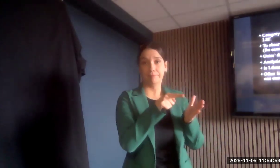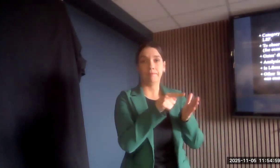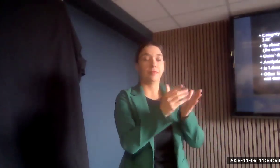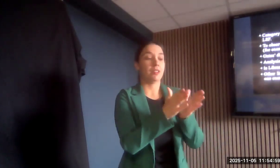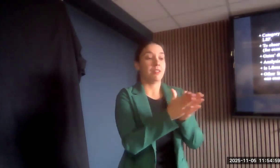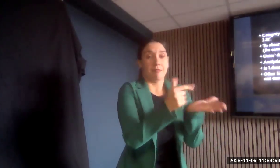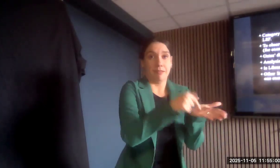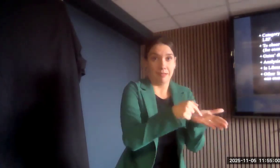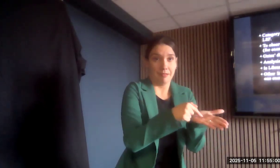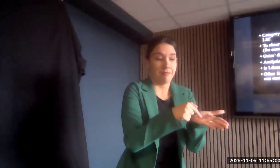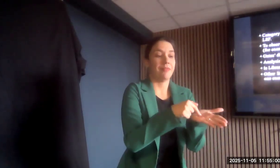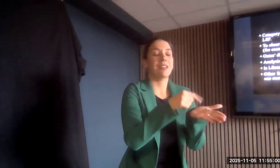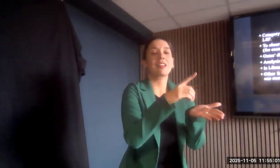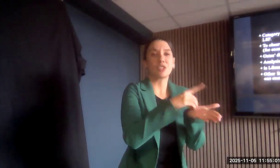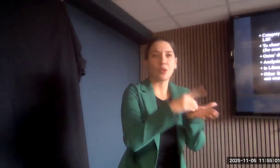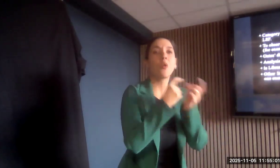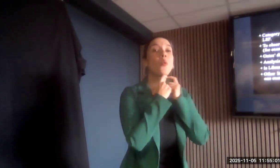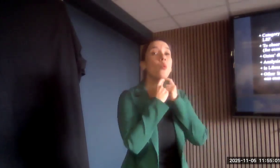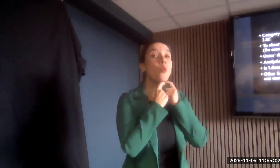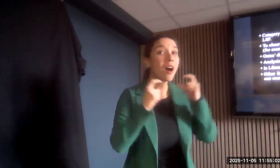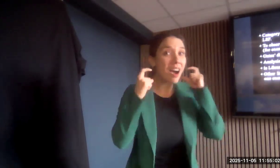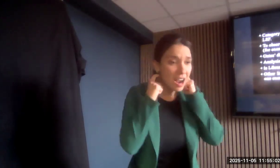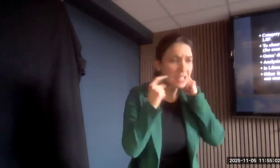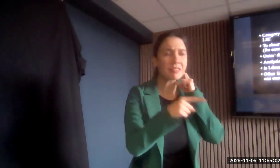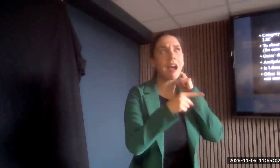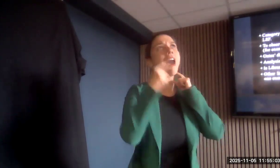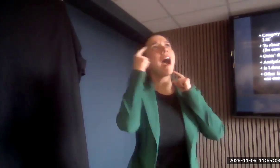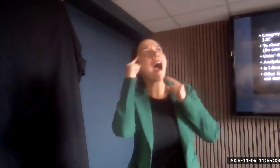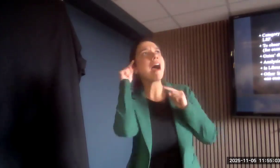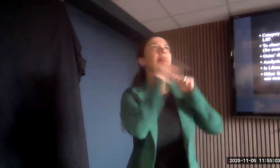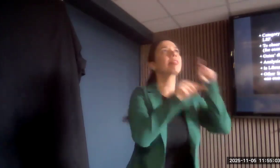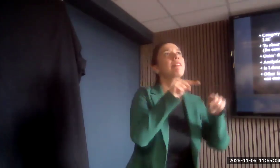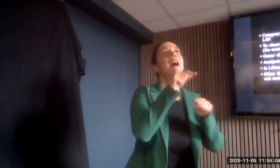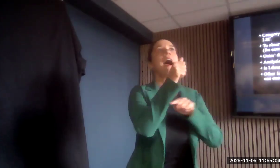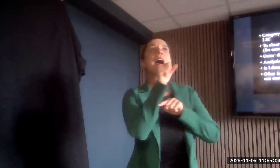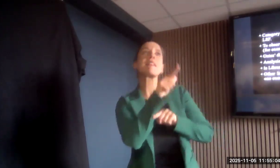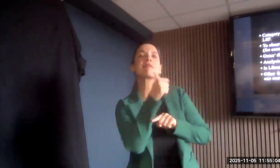The third point that I wanted to make was around how useful this text is, how useful